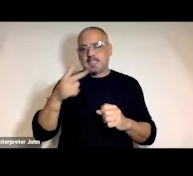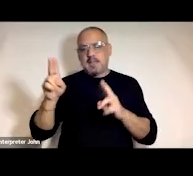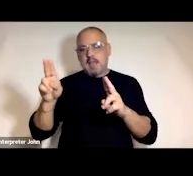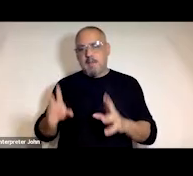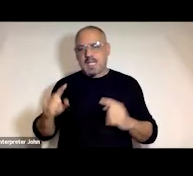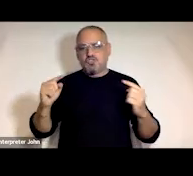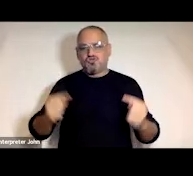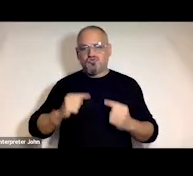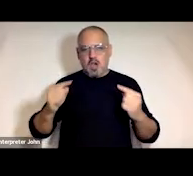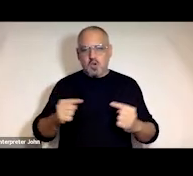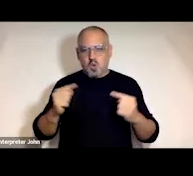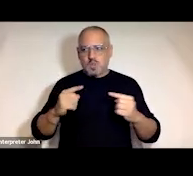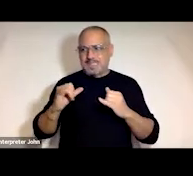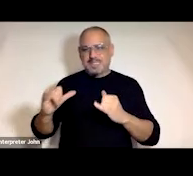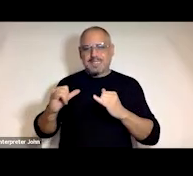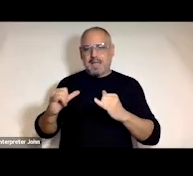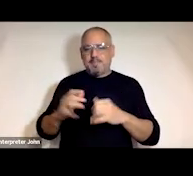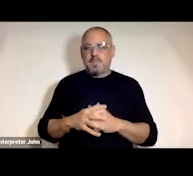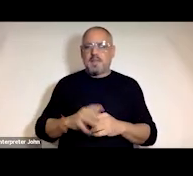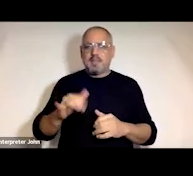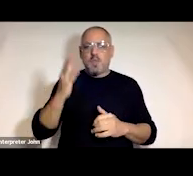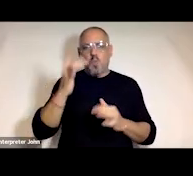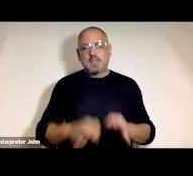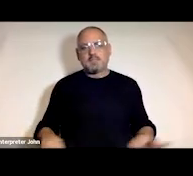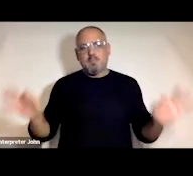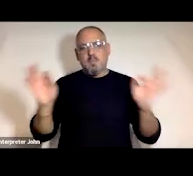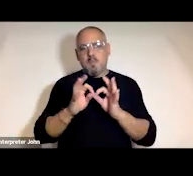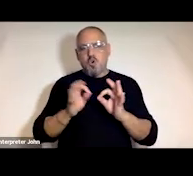in the same way that we do. That's why it's really important to write about